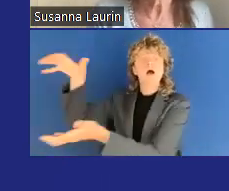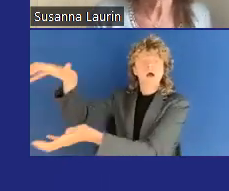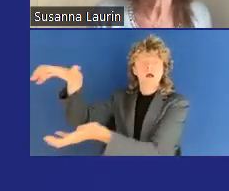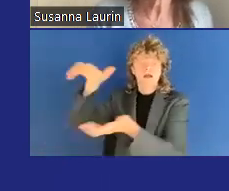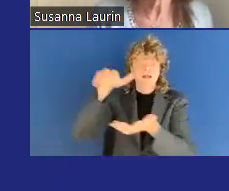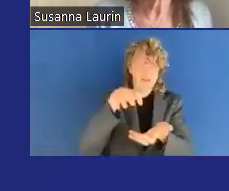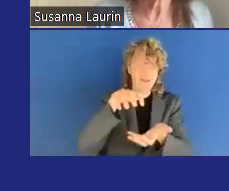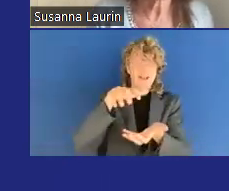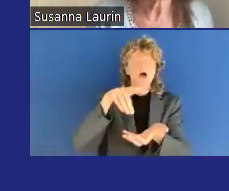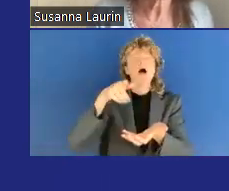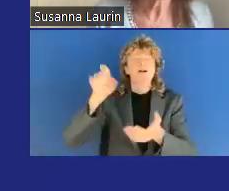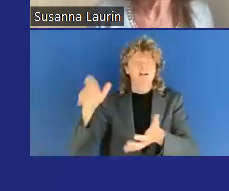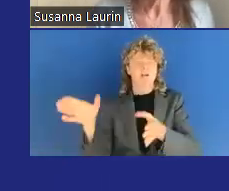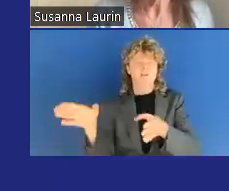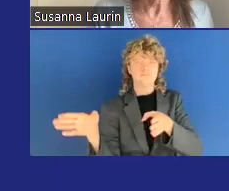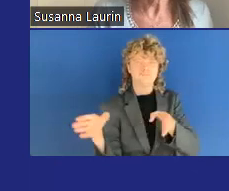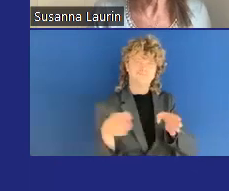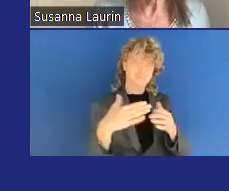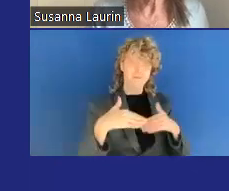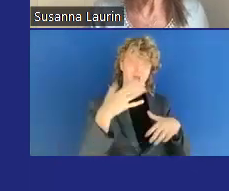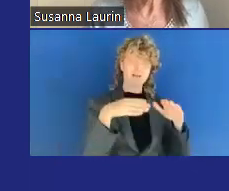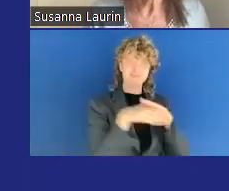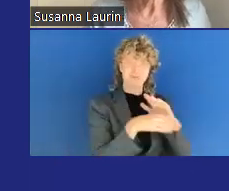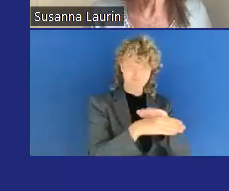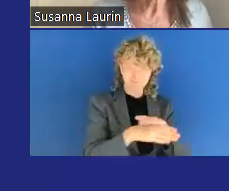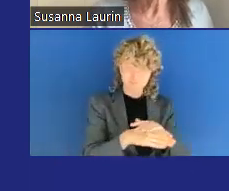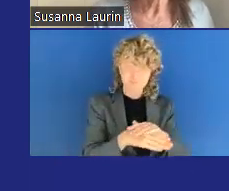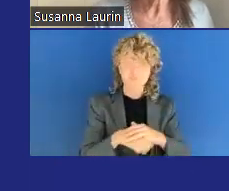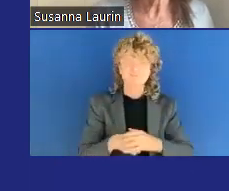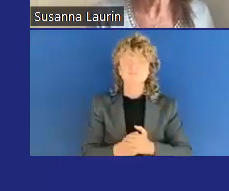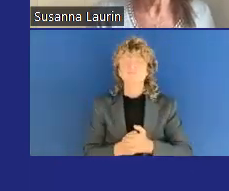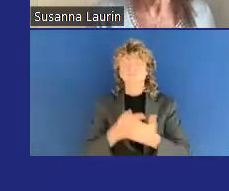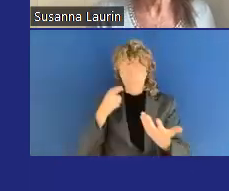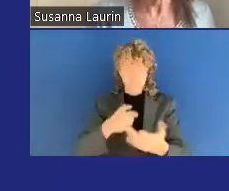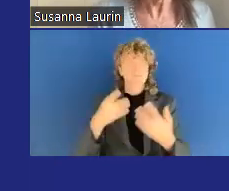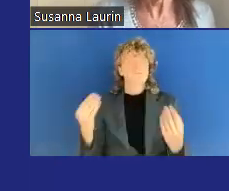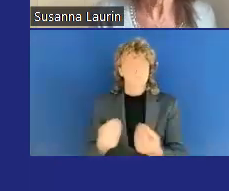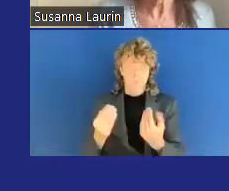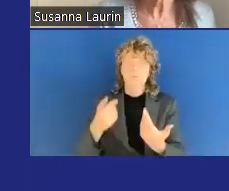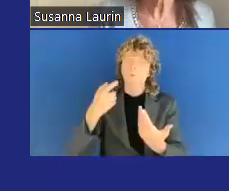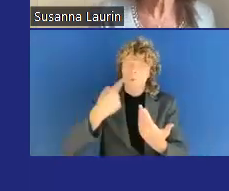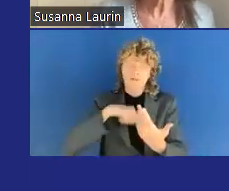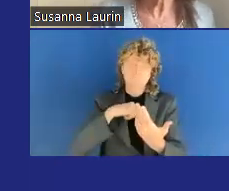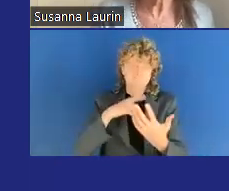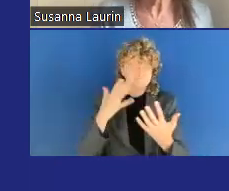market in your direction. I mean, I think that's also something that should be there's a value in that,